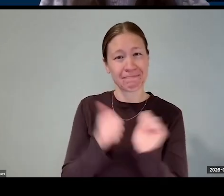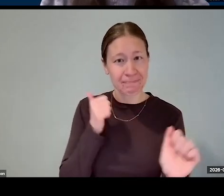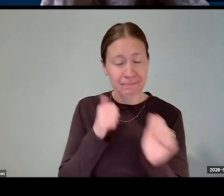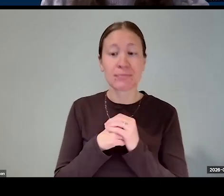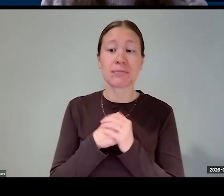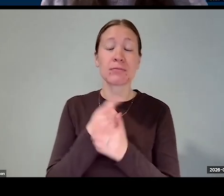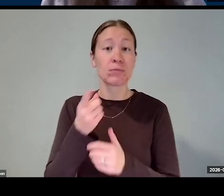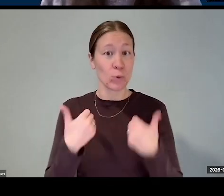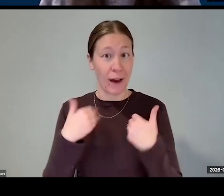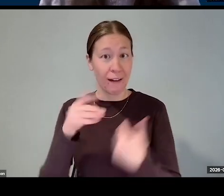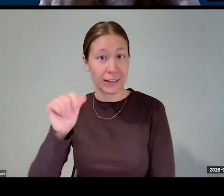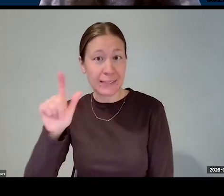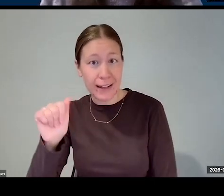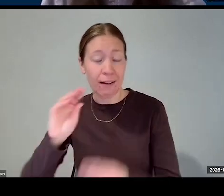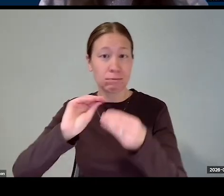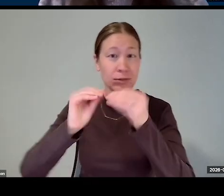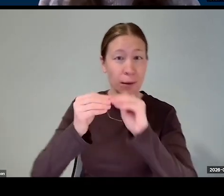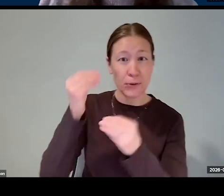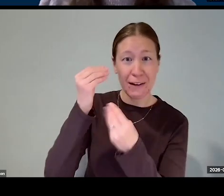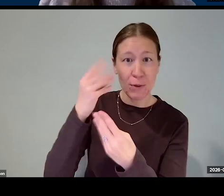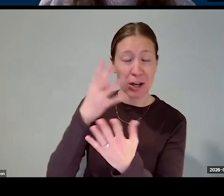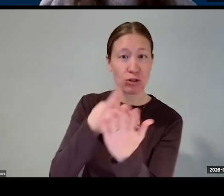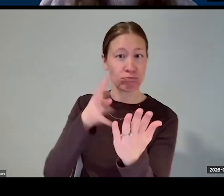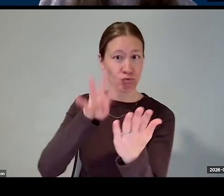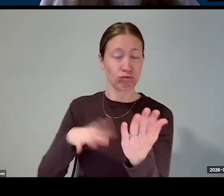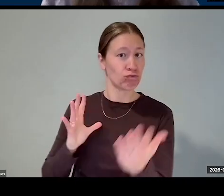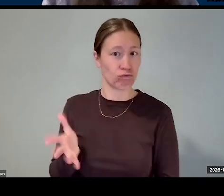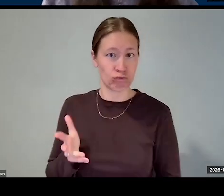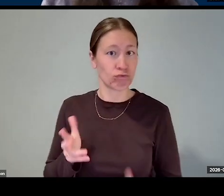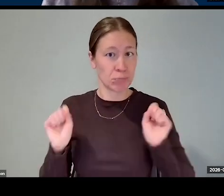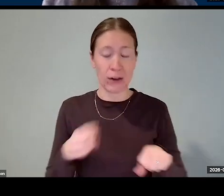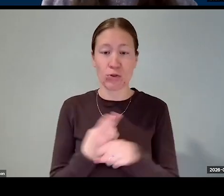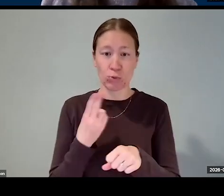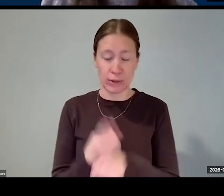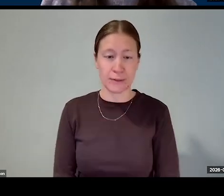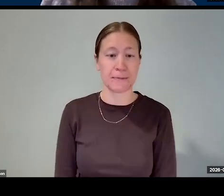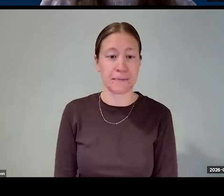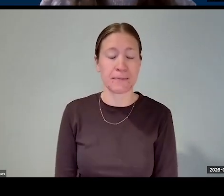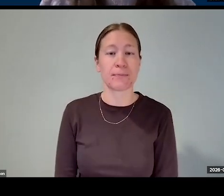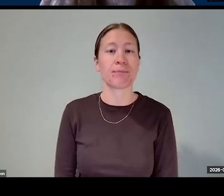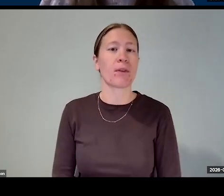or information in a table format, that's totally fine. If you've got stuff in a table simply